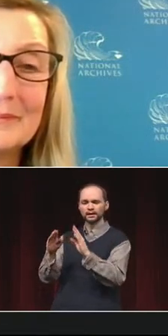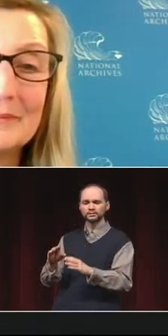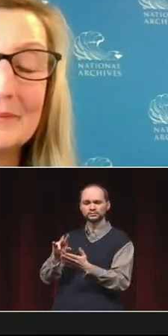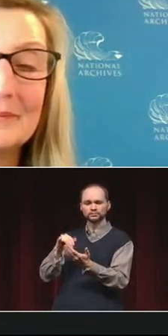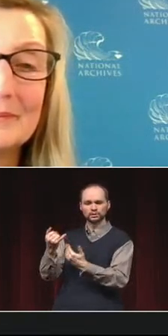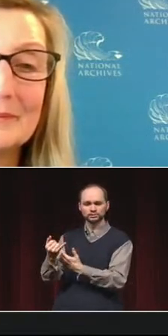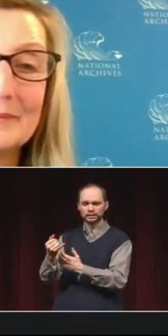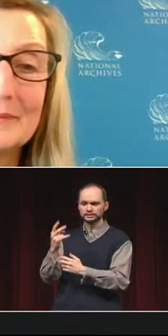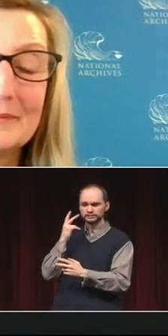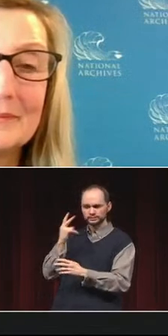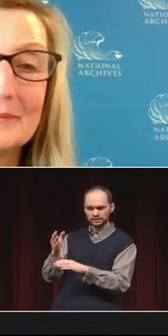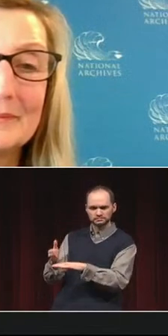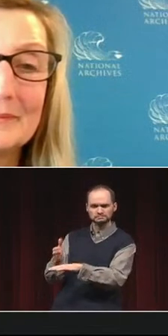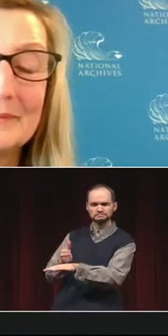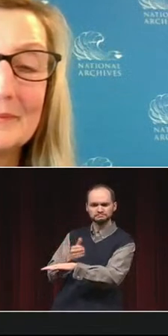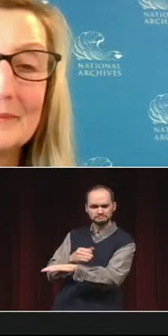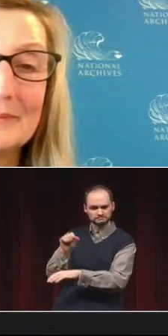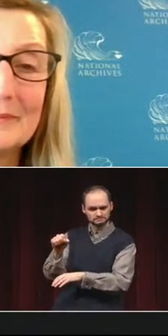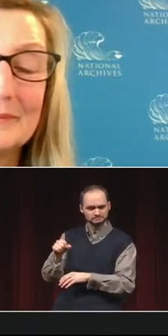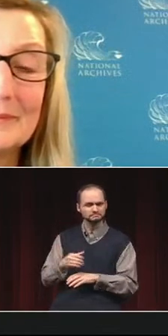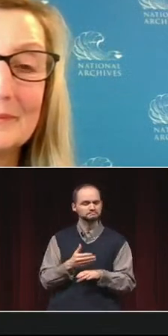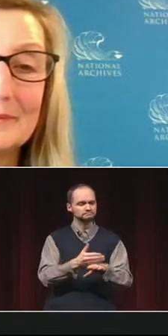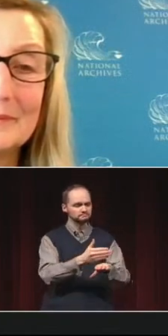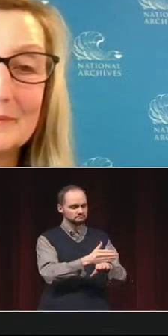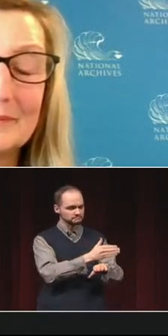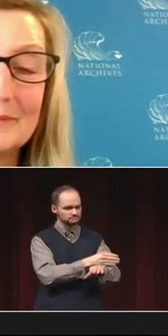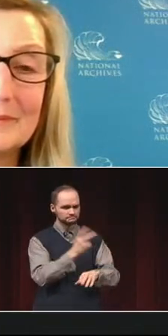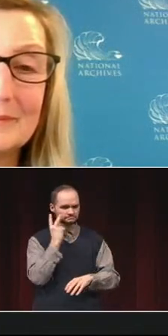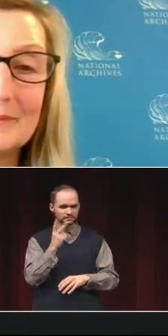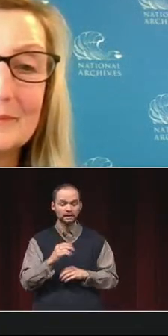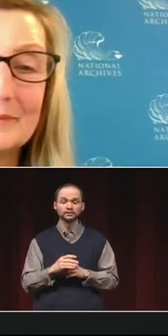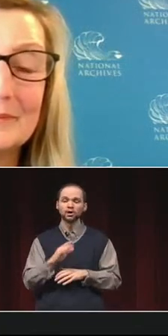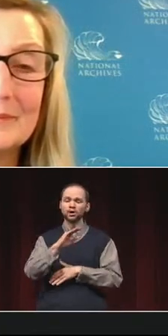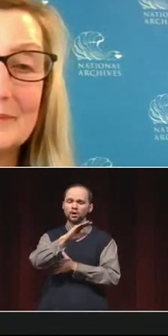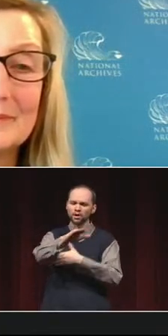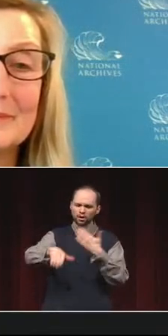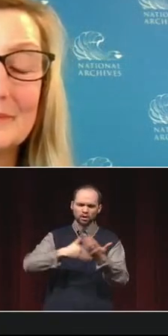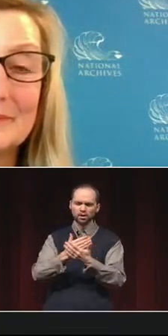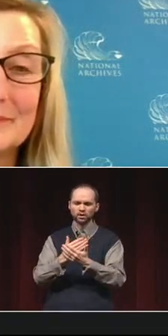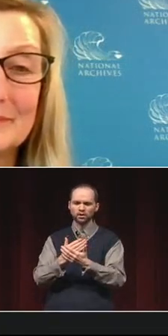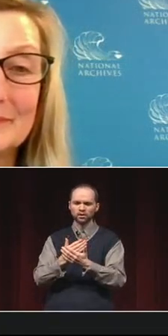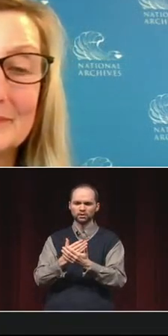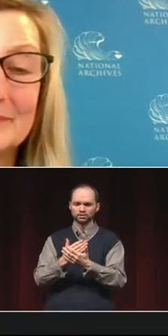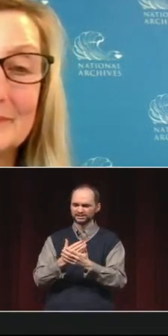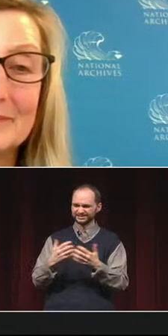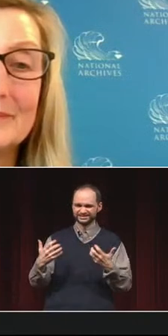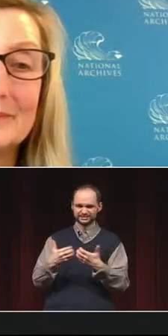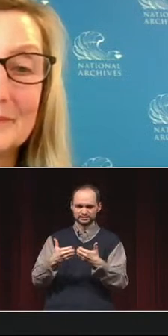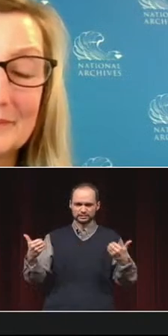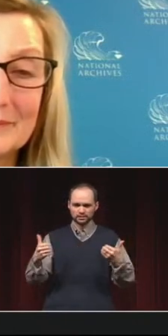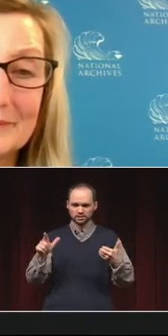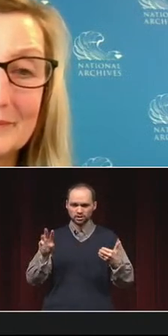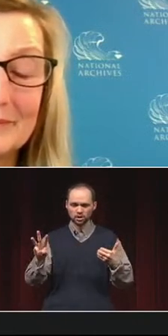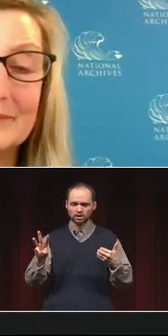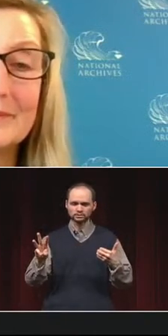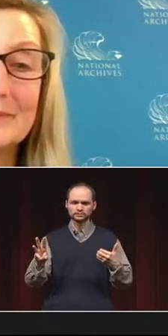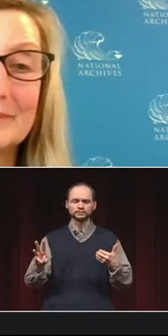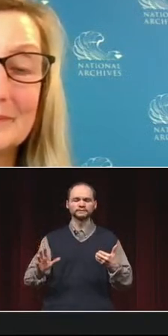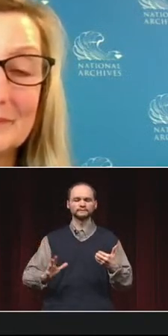I did see many of, all of the segregation laws formally removed from state record.